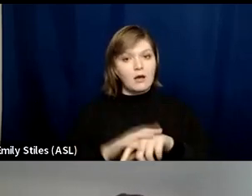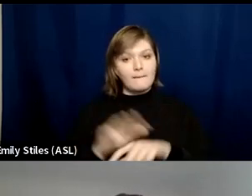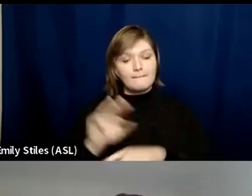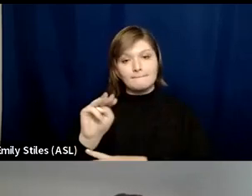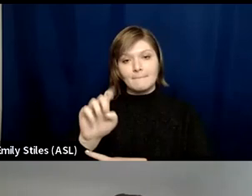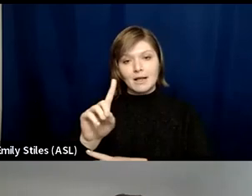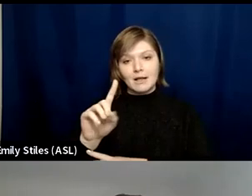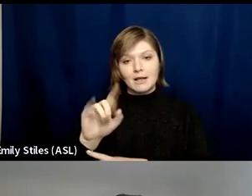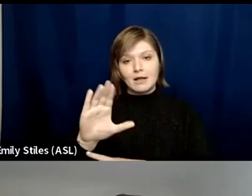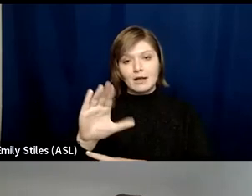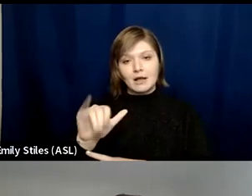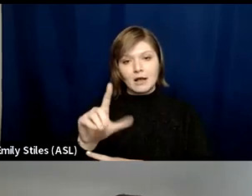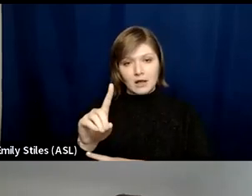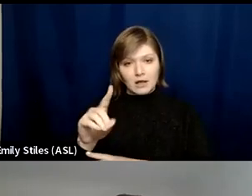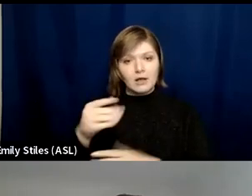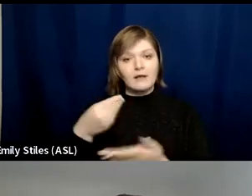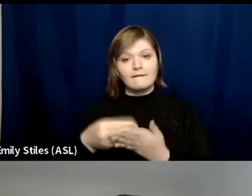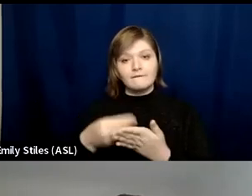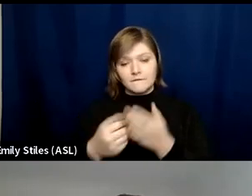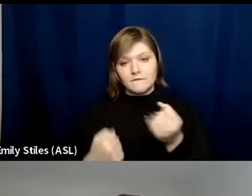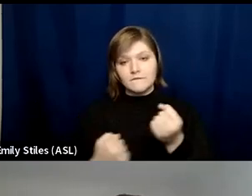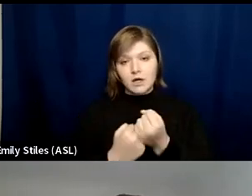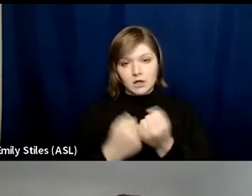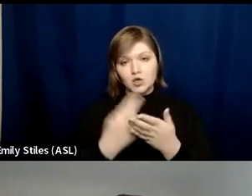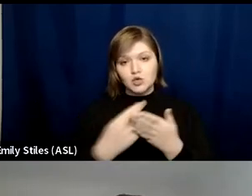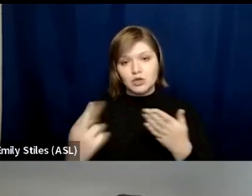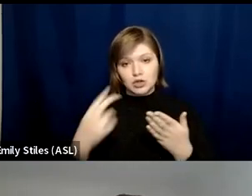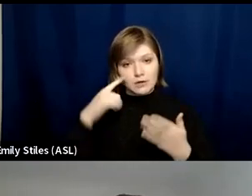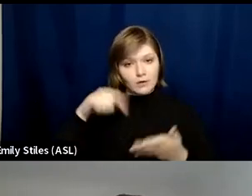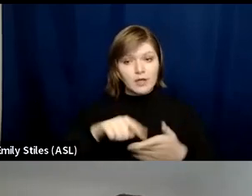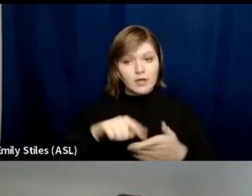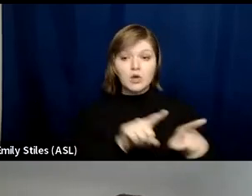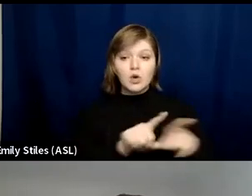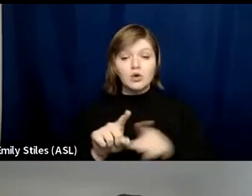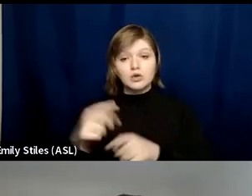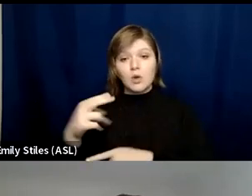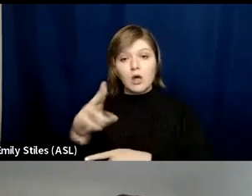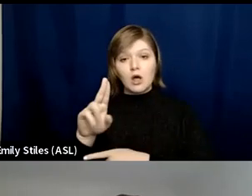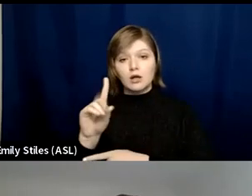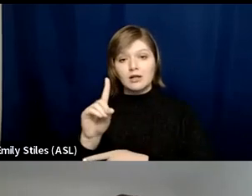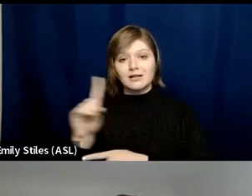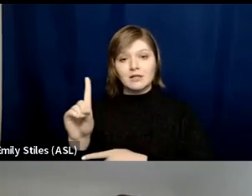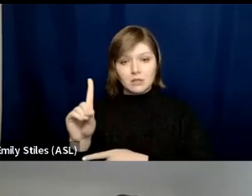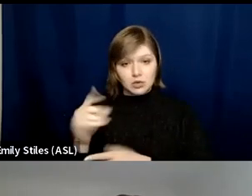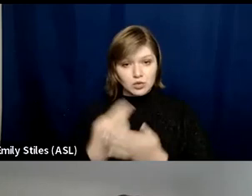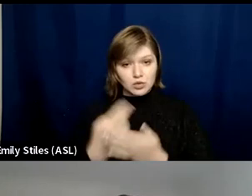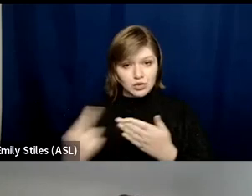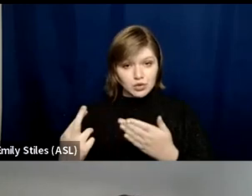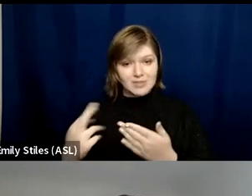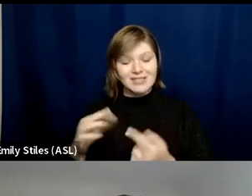I can address the Housing Authority question. I will tell you the Housing Authority's across the country do not operate the way they do in Washington state.